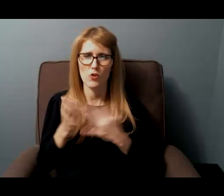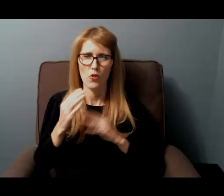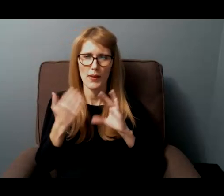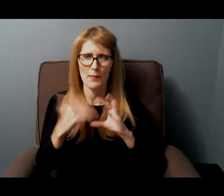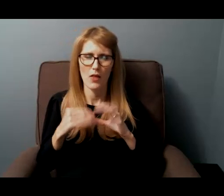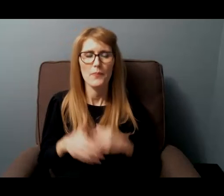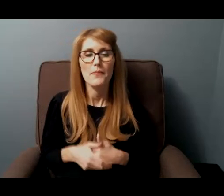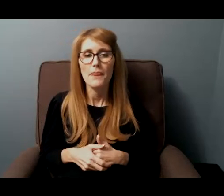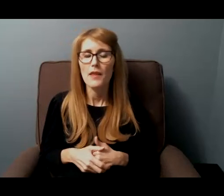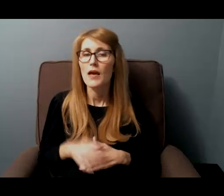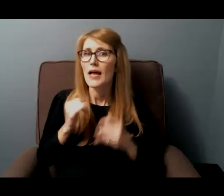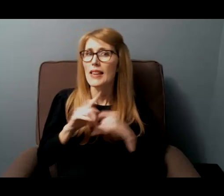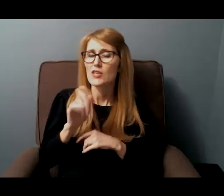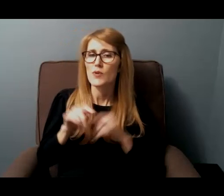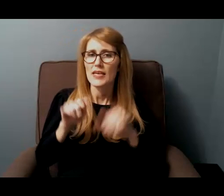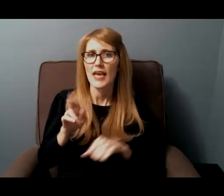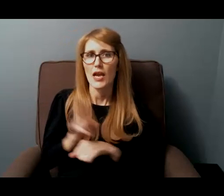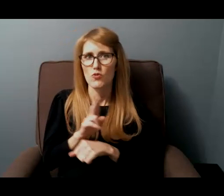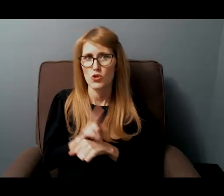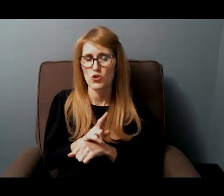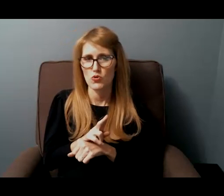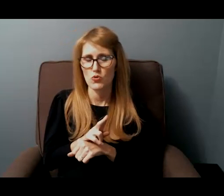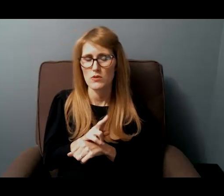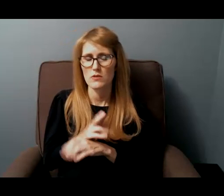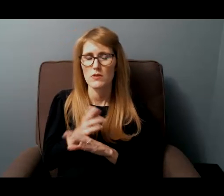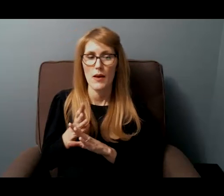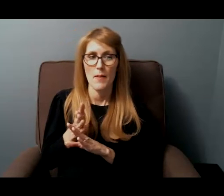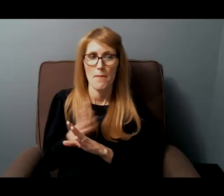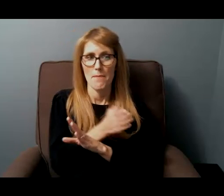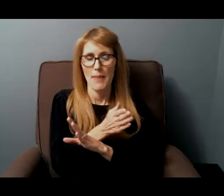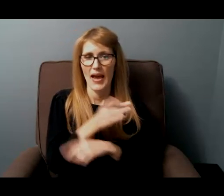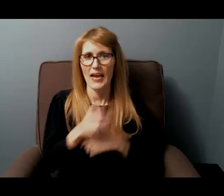use back years loss in your business to pay back showing you are paying